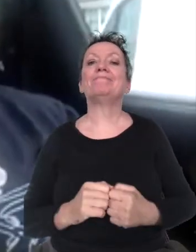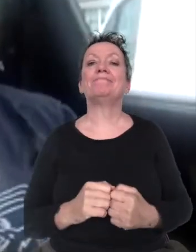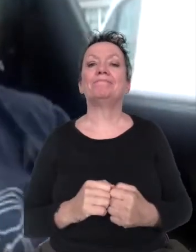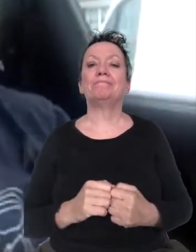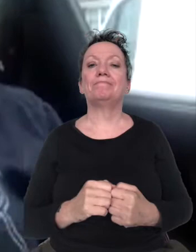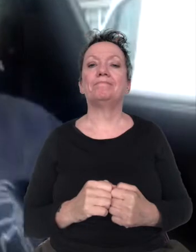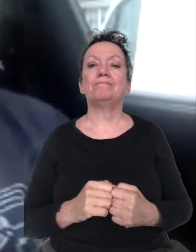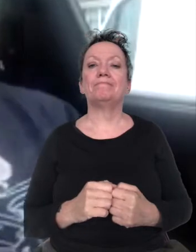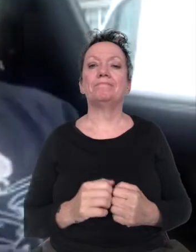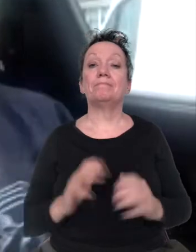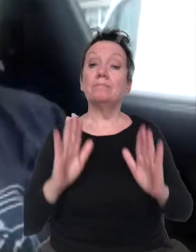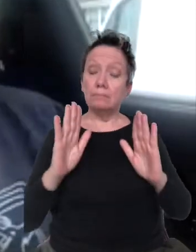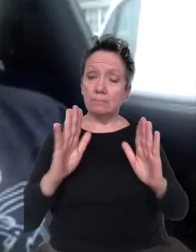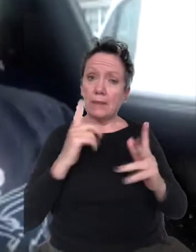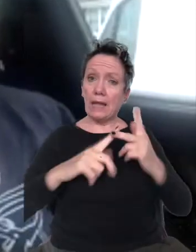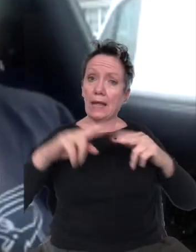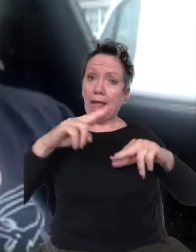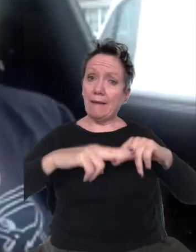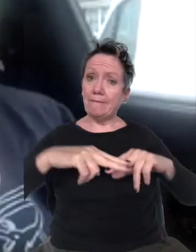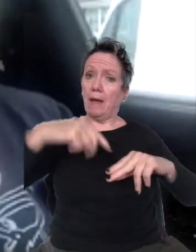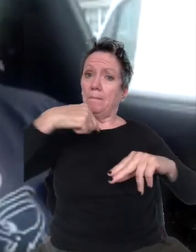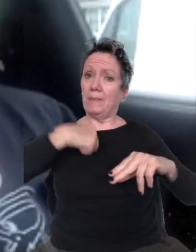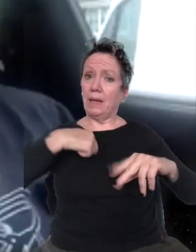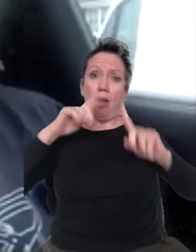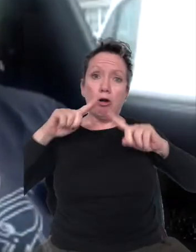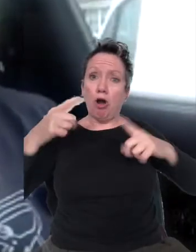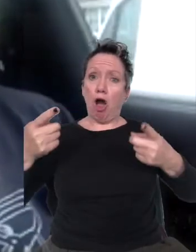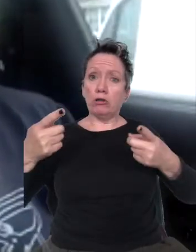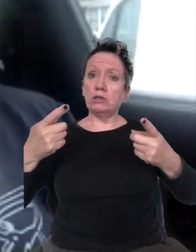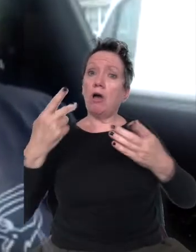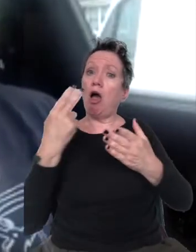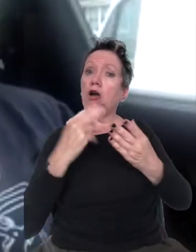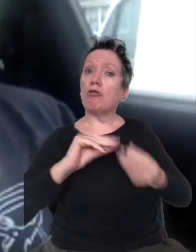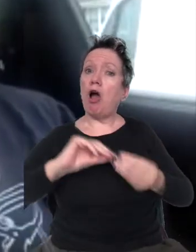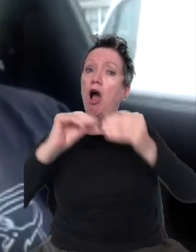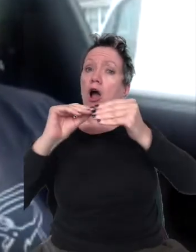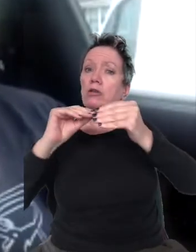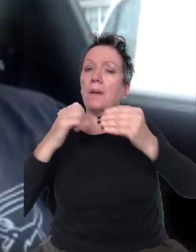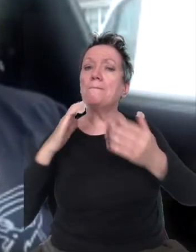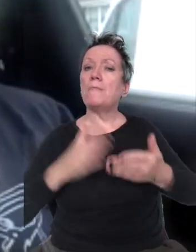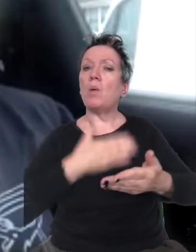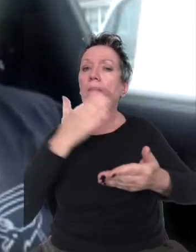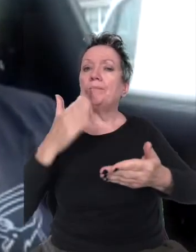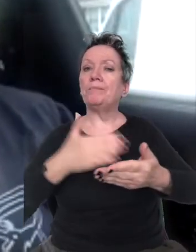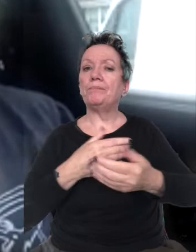When I don't art apartment poem backs by OSHA. It's like my hands went West.